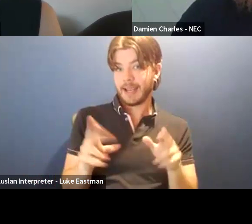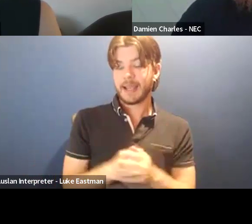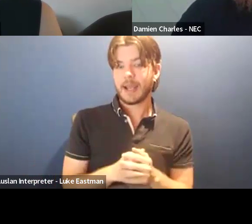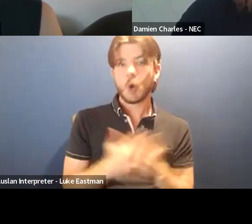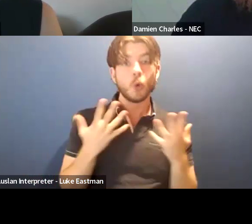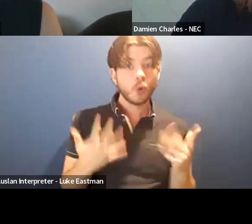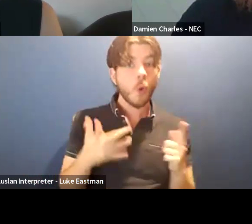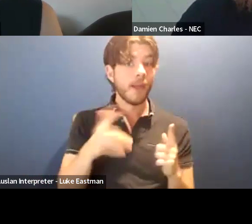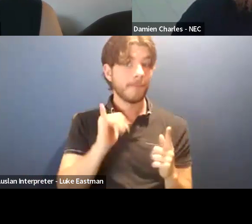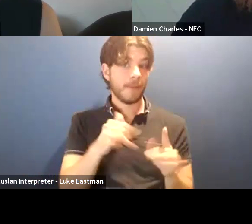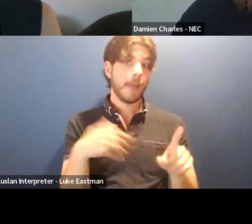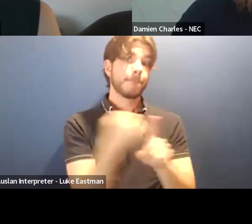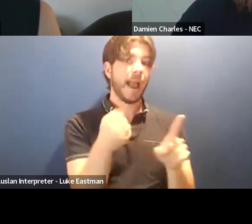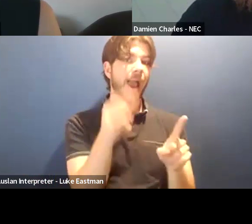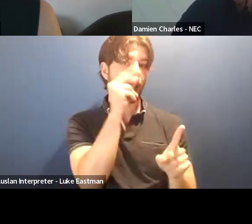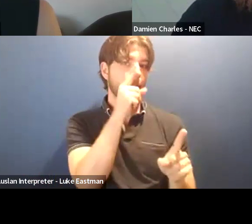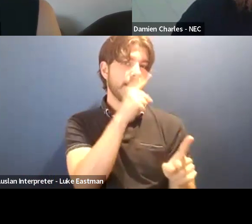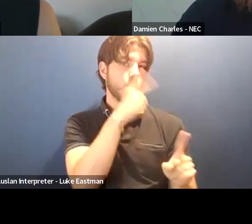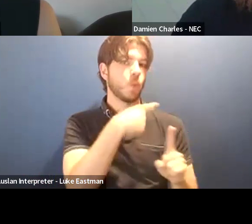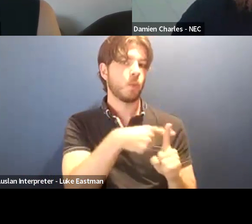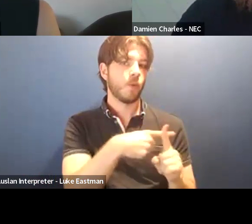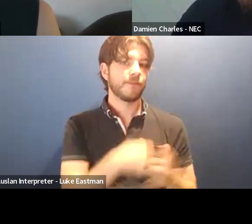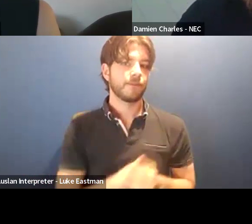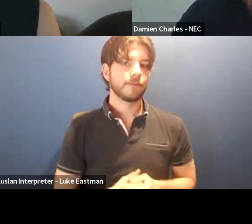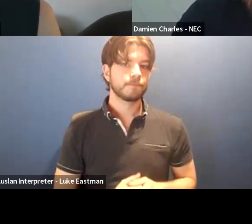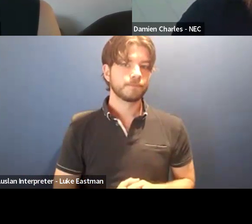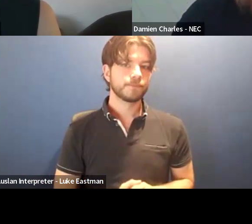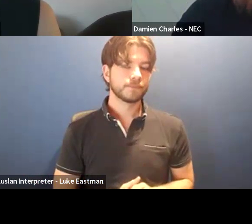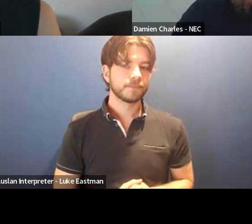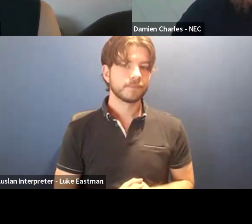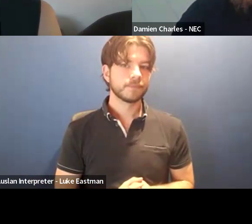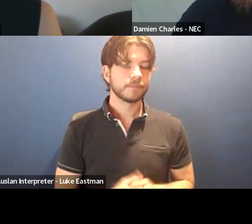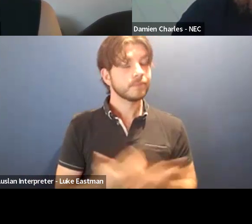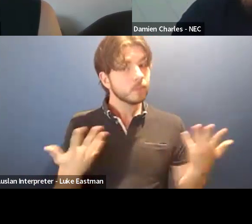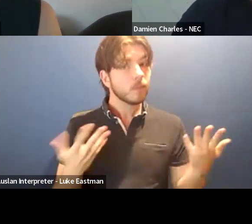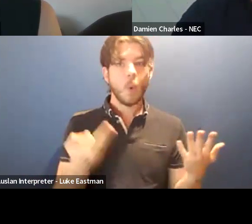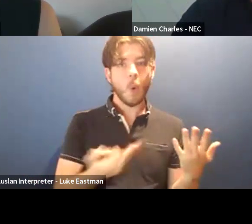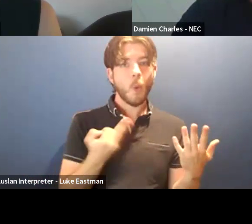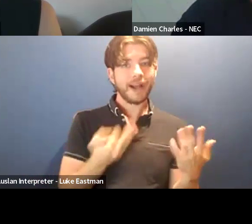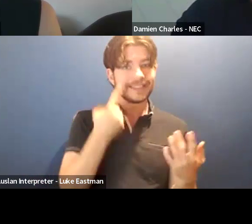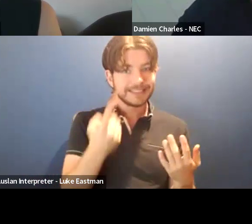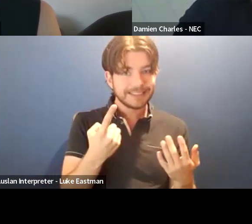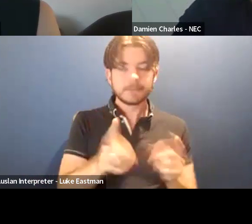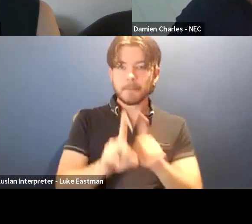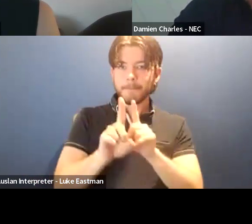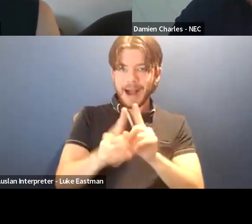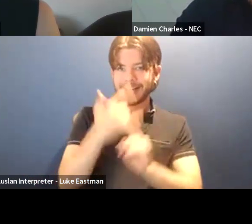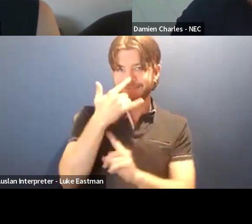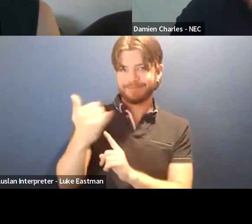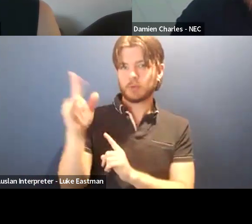things for young people as well. So yeah I think the proof will be the pudding but yeah unfortunately the